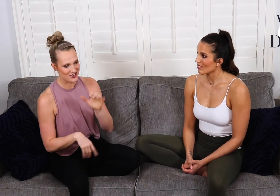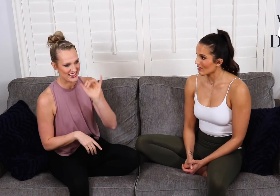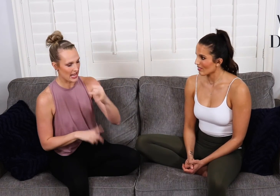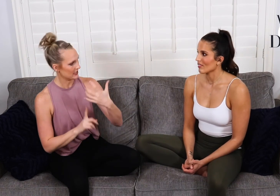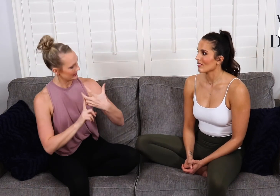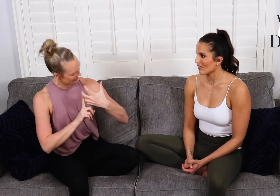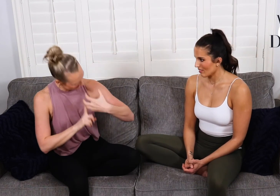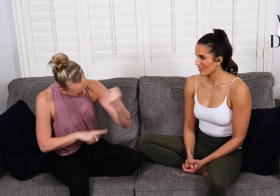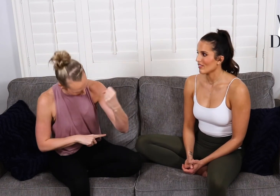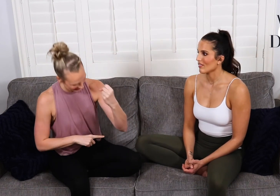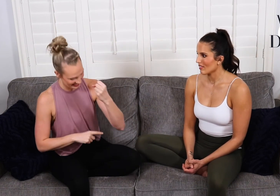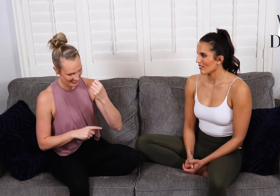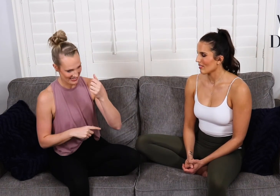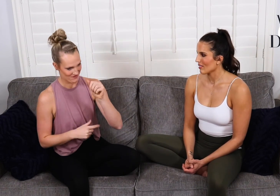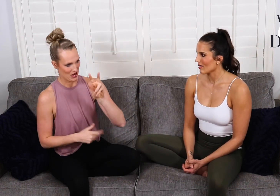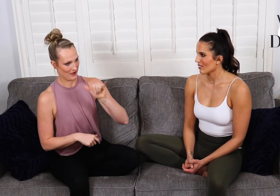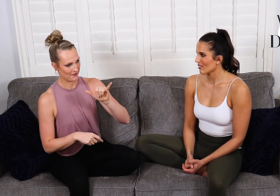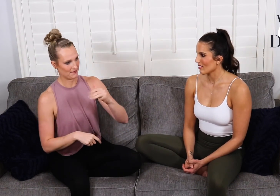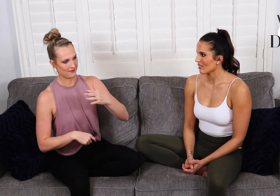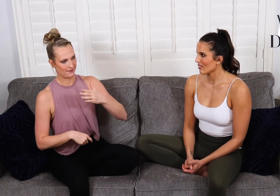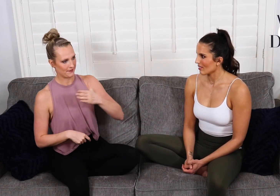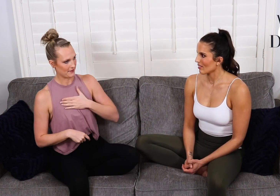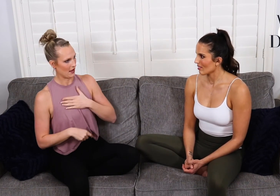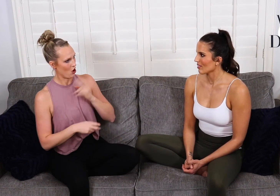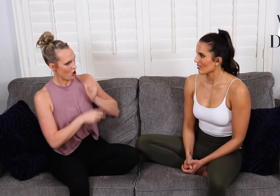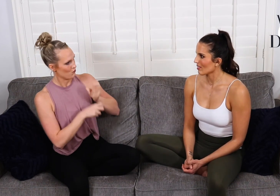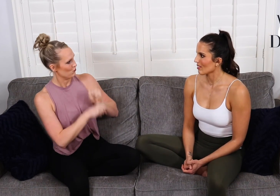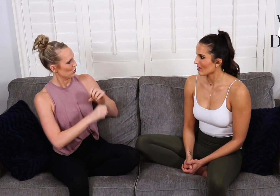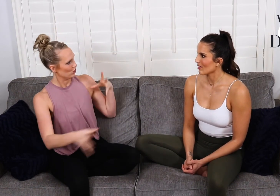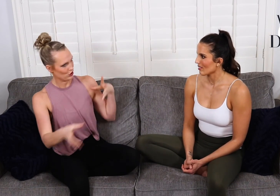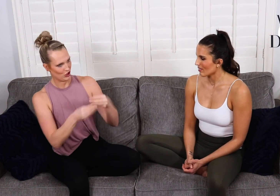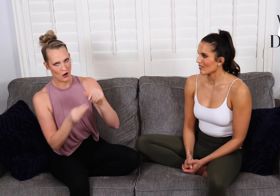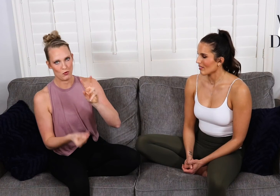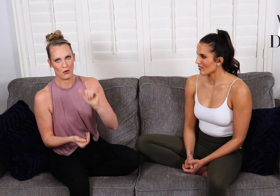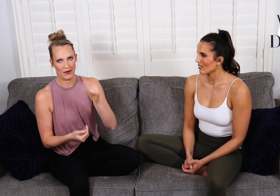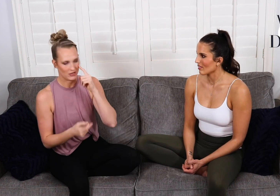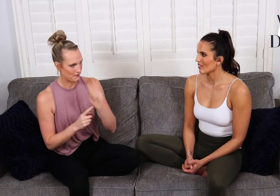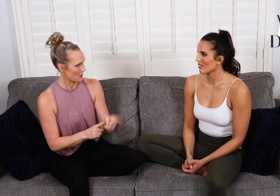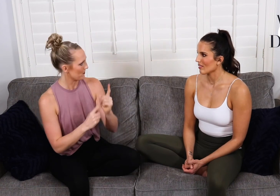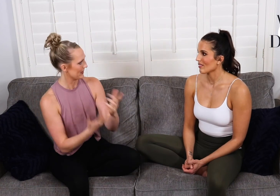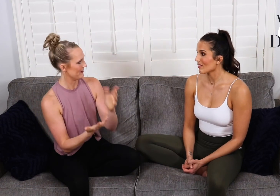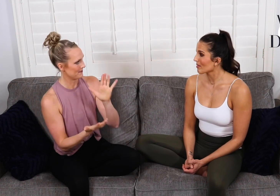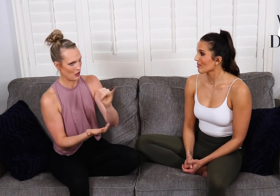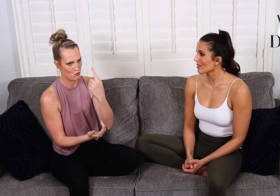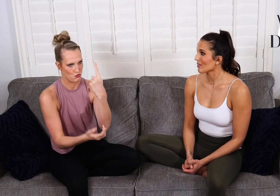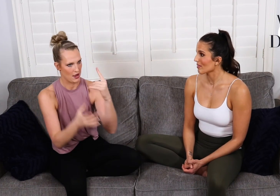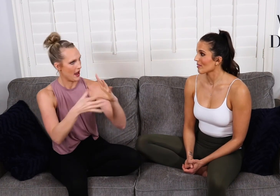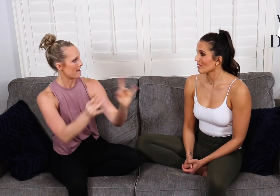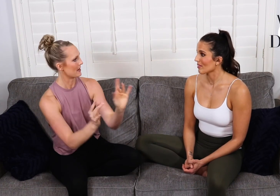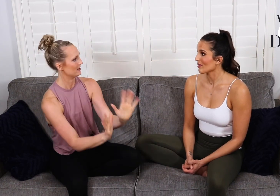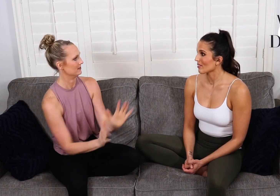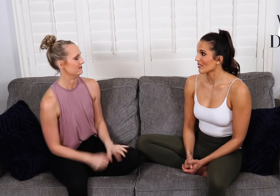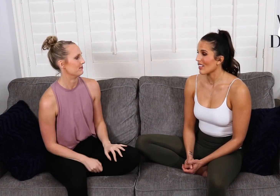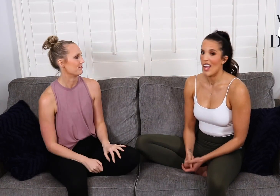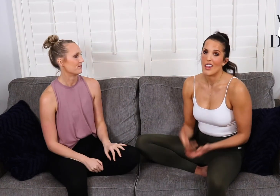And so that really, really took away from all of my hard work that I put into and just that one statement.